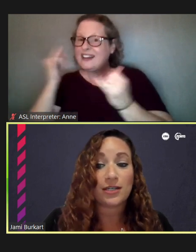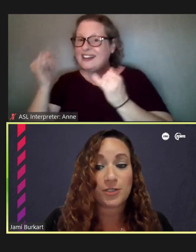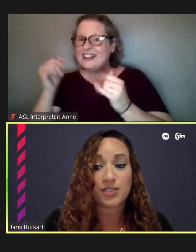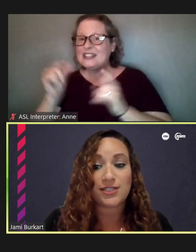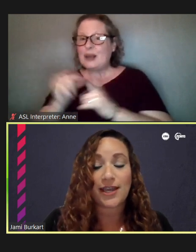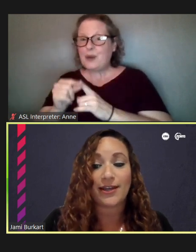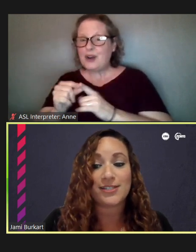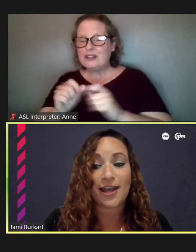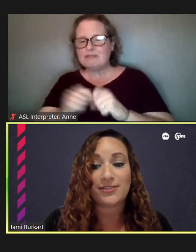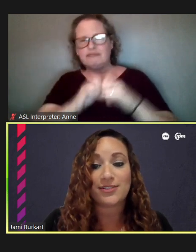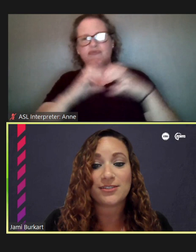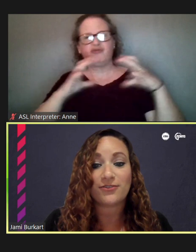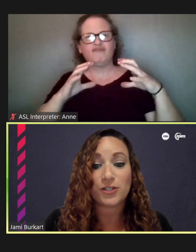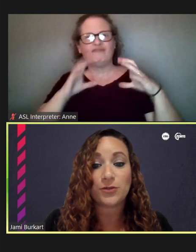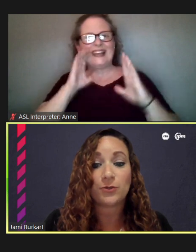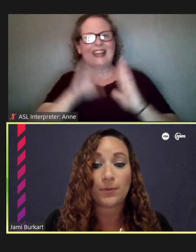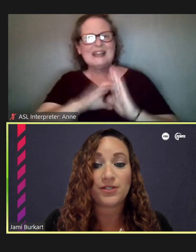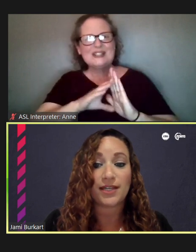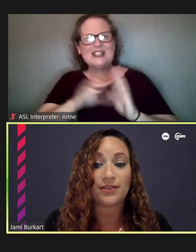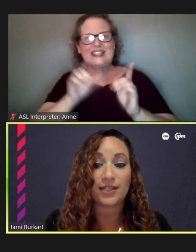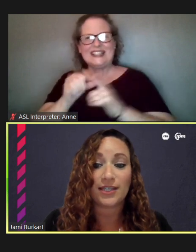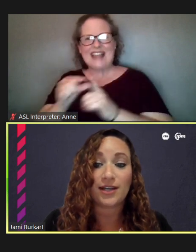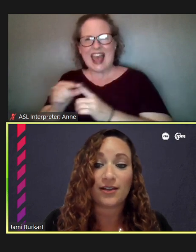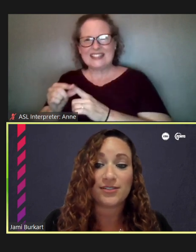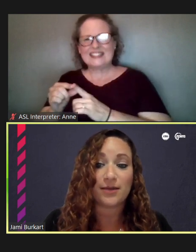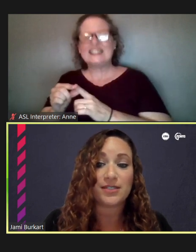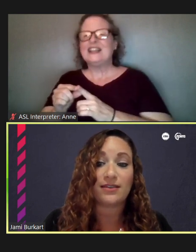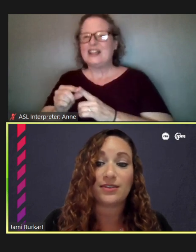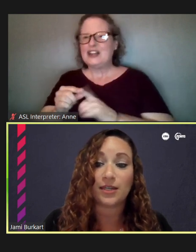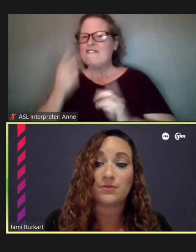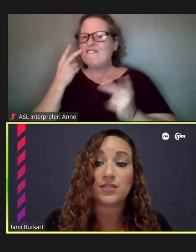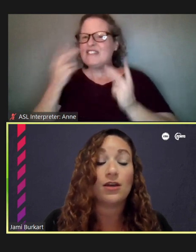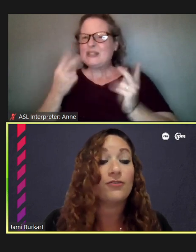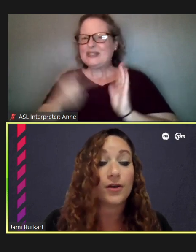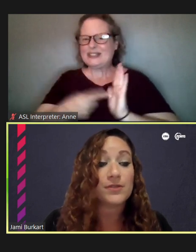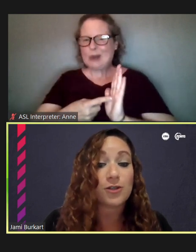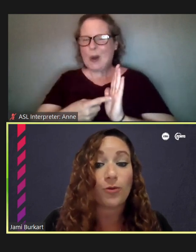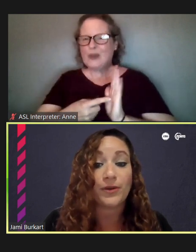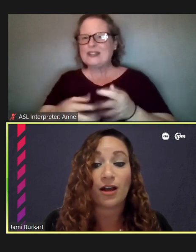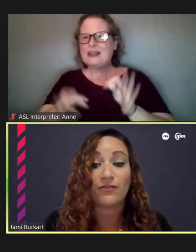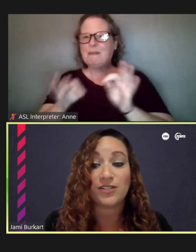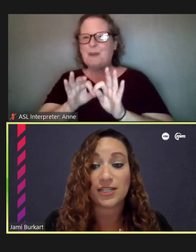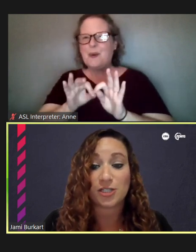images and texts to visually represent the key concepts and themes from this open conversation,